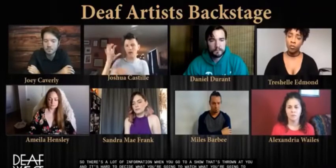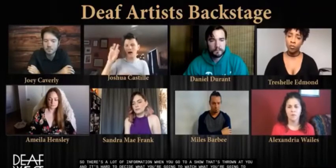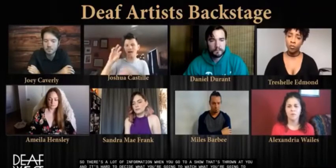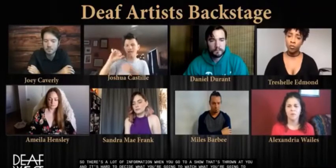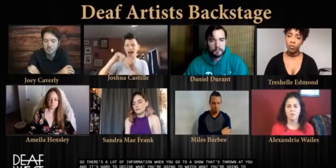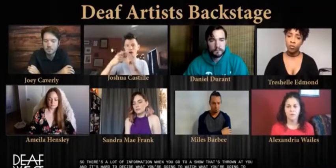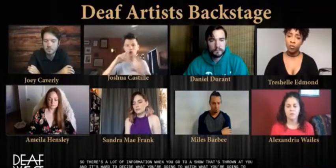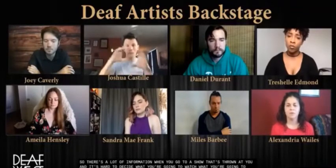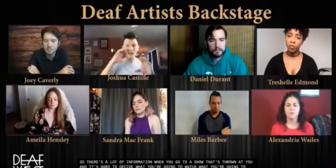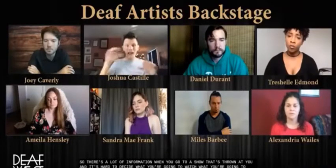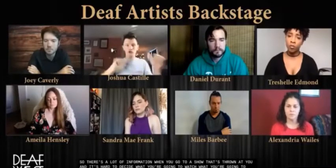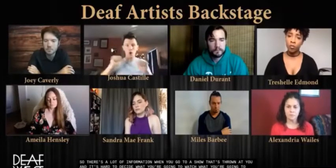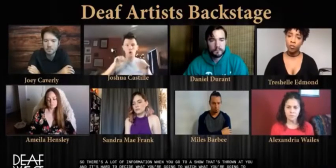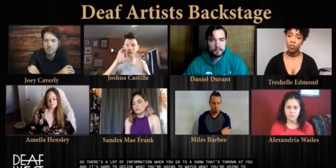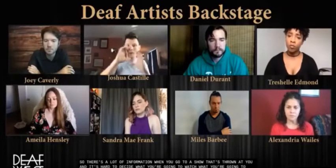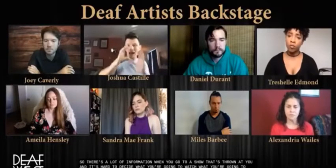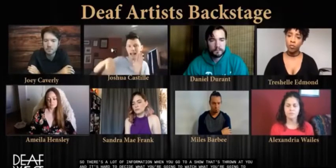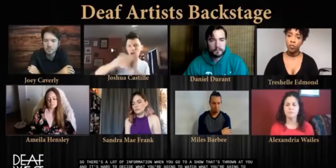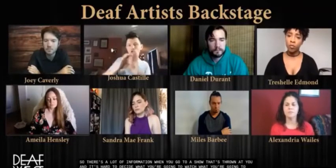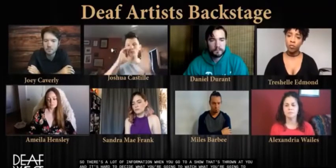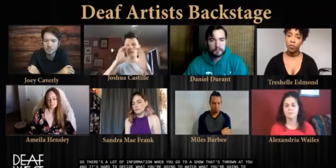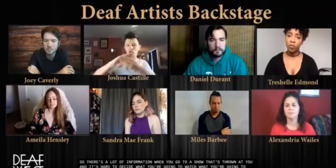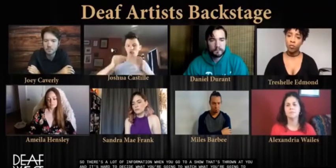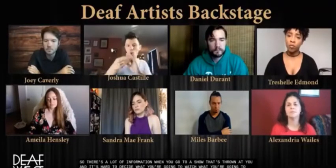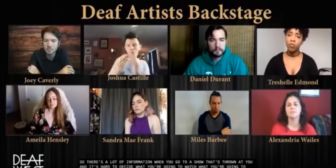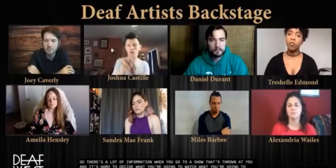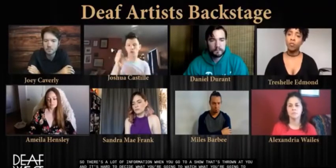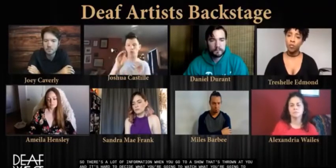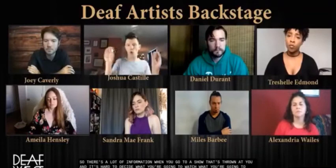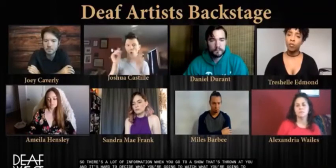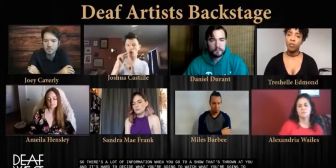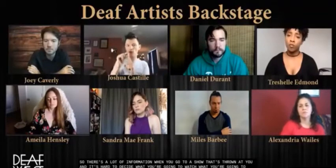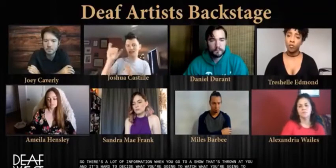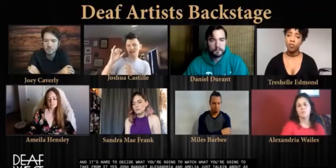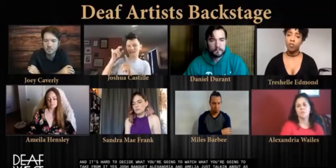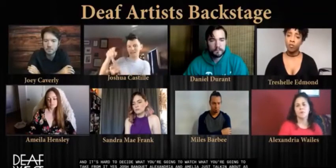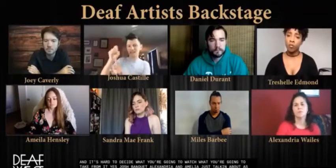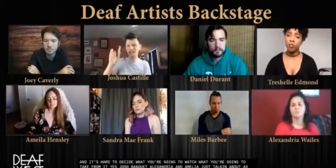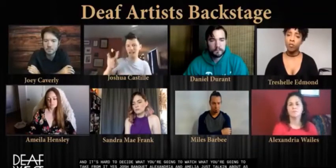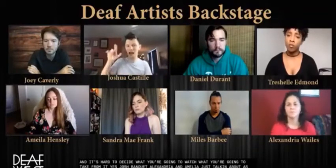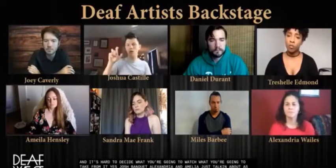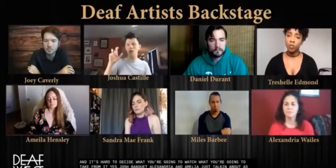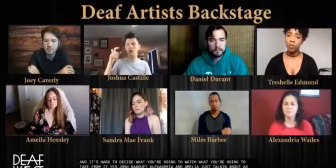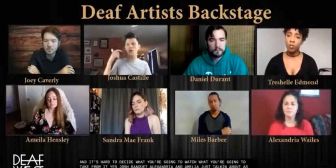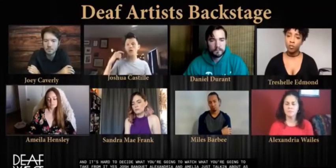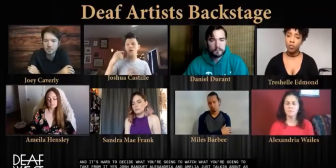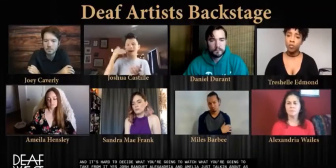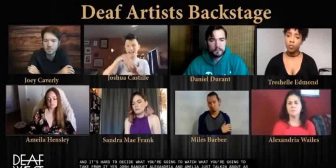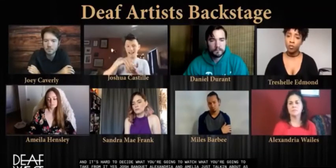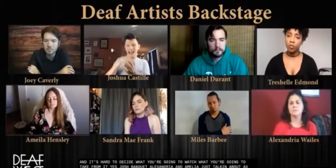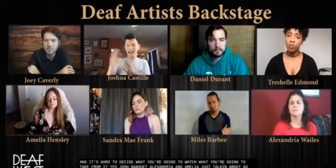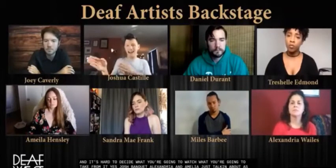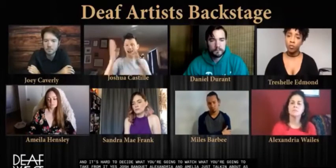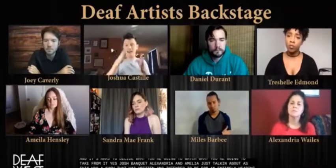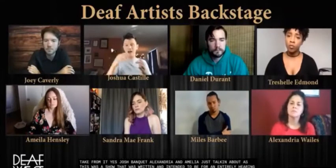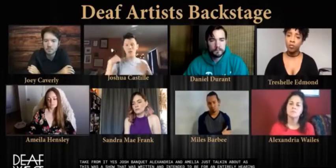It's a very specific style of theater how the characters communicate their story throughout the show. Sometimes is even without words.